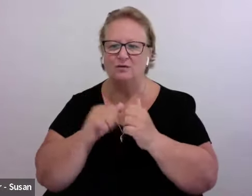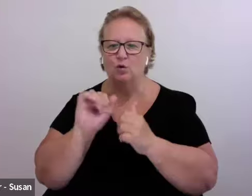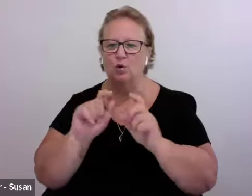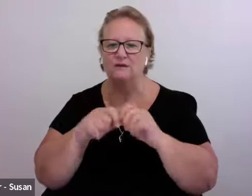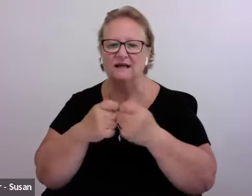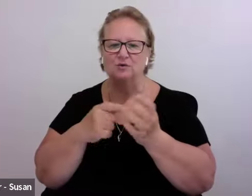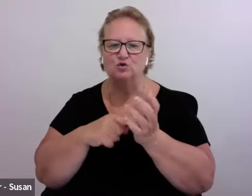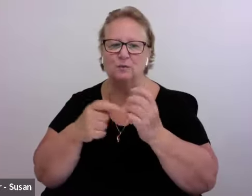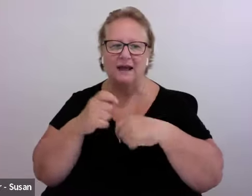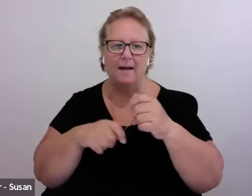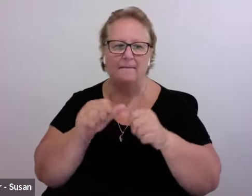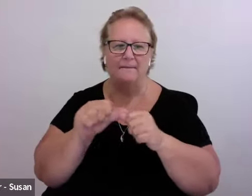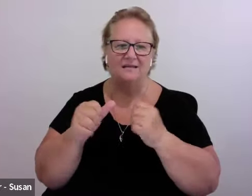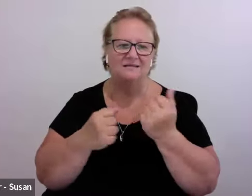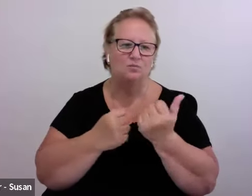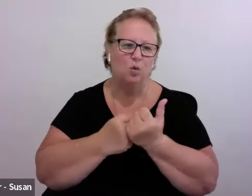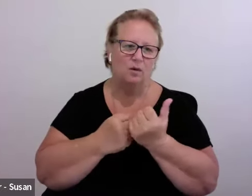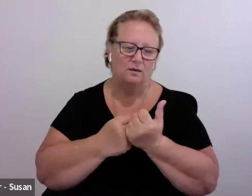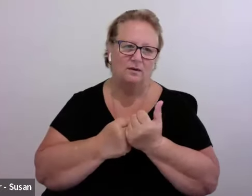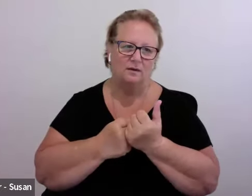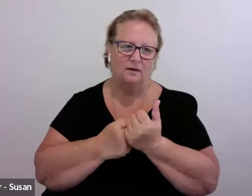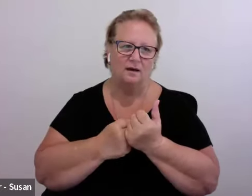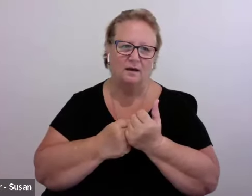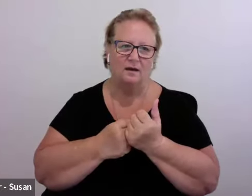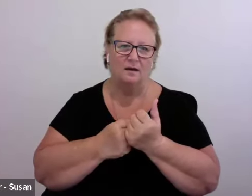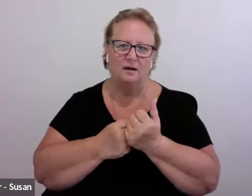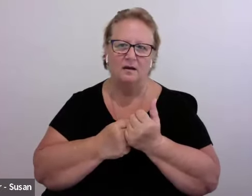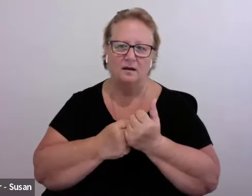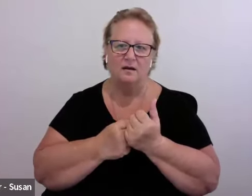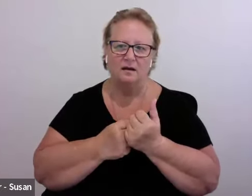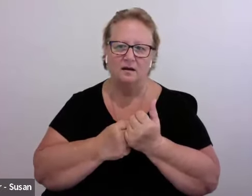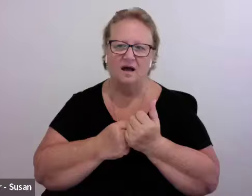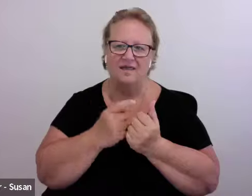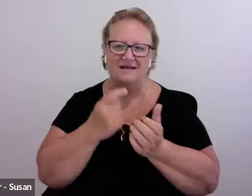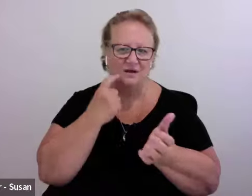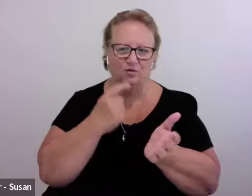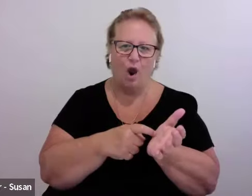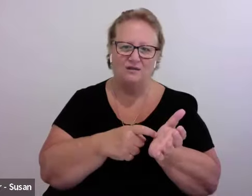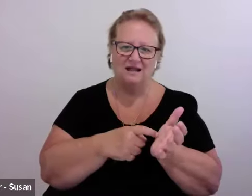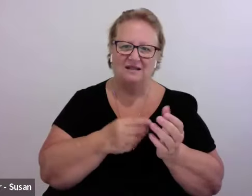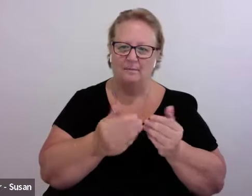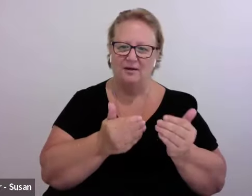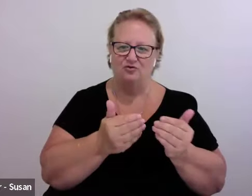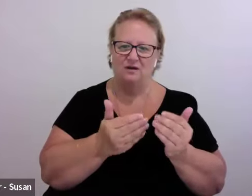but it's important that you're structuring your teams to be